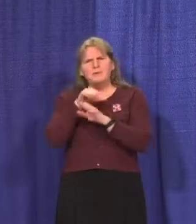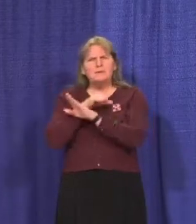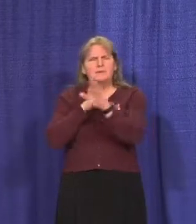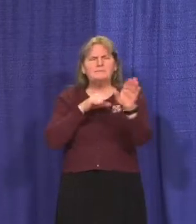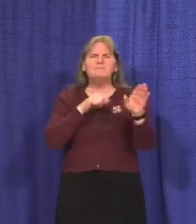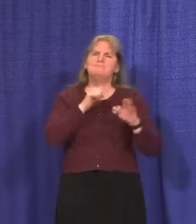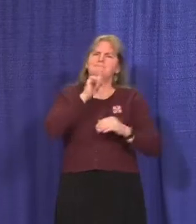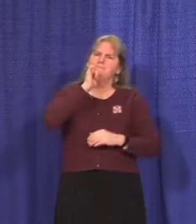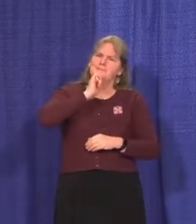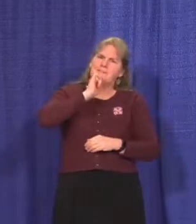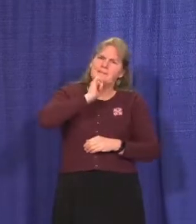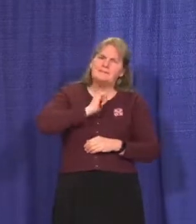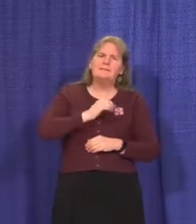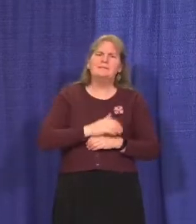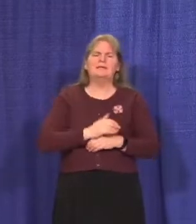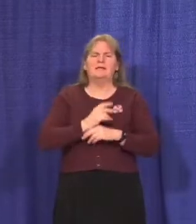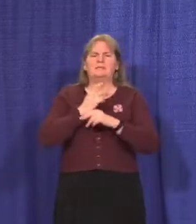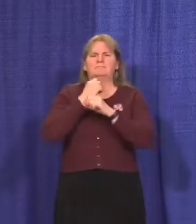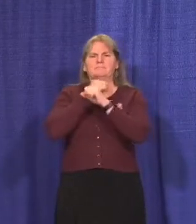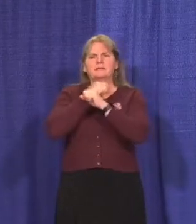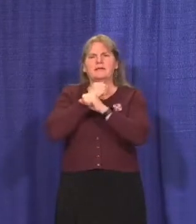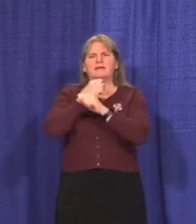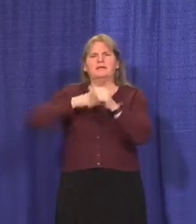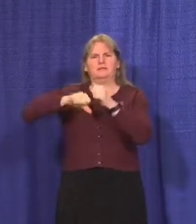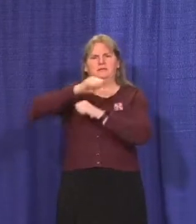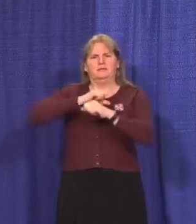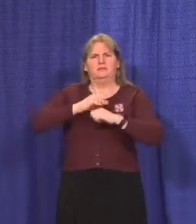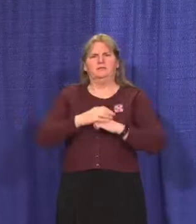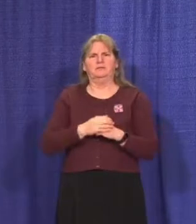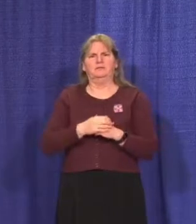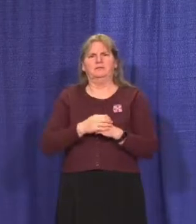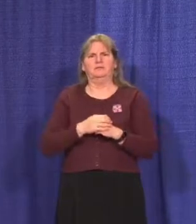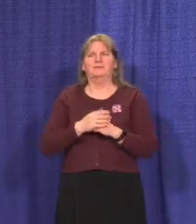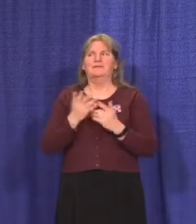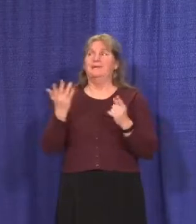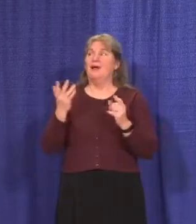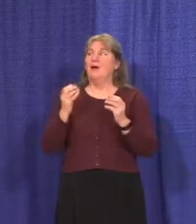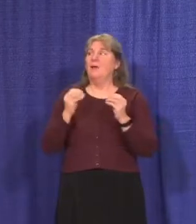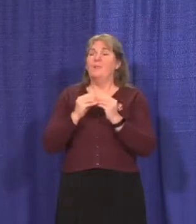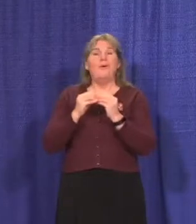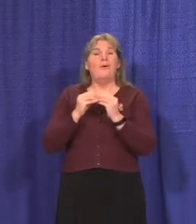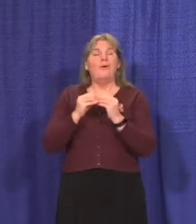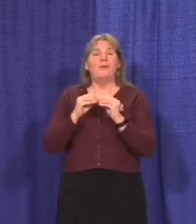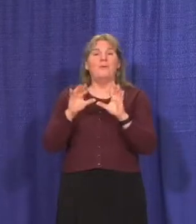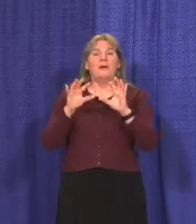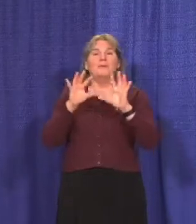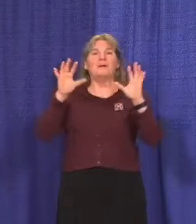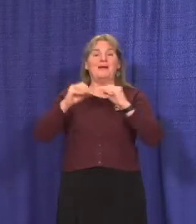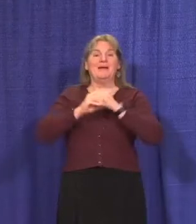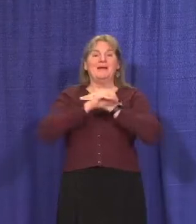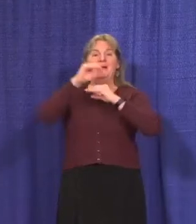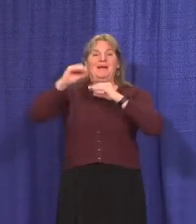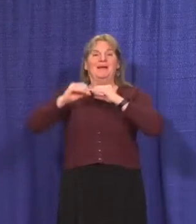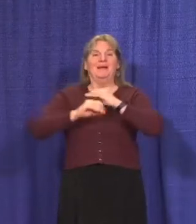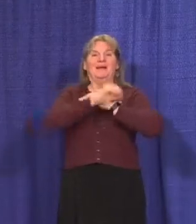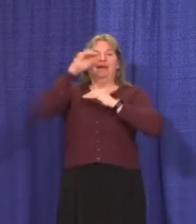each other as the sun shows up more and more every day and the weather gets better.